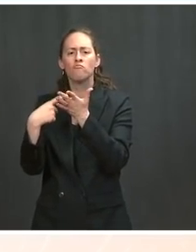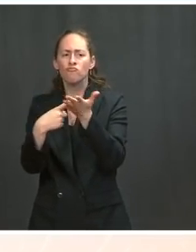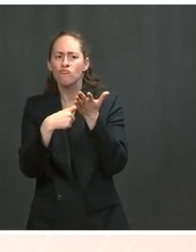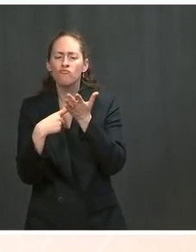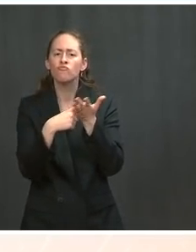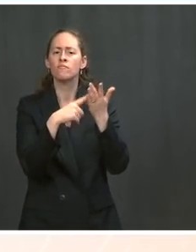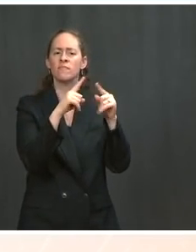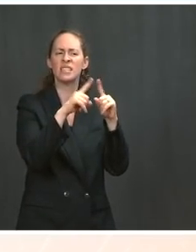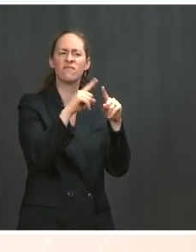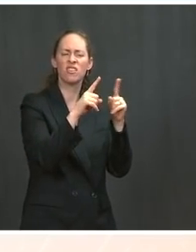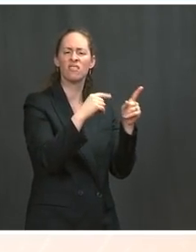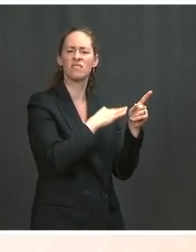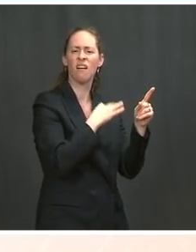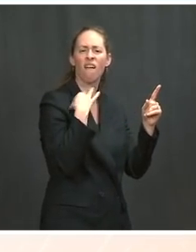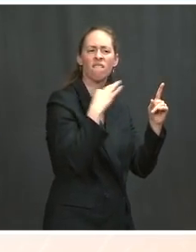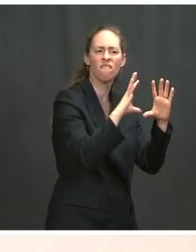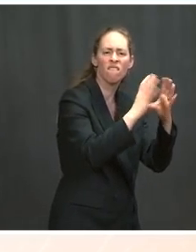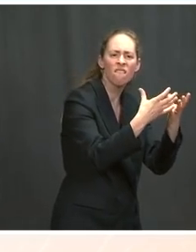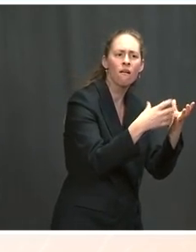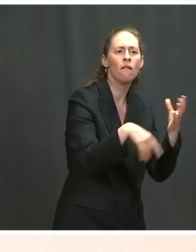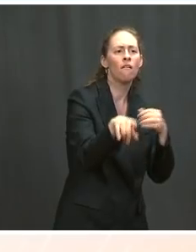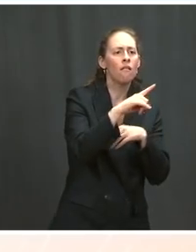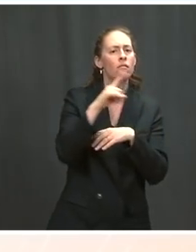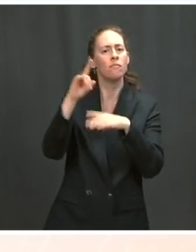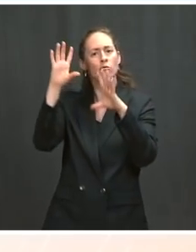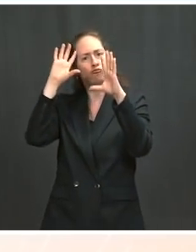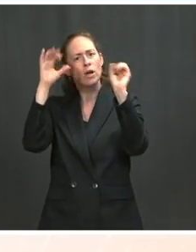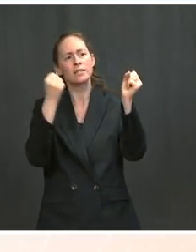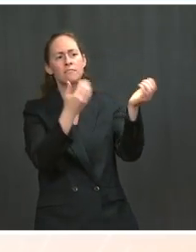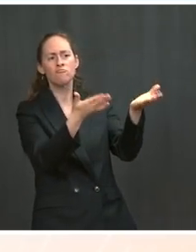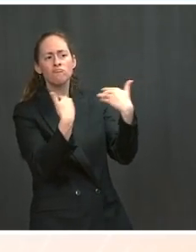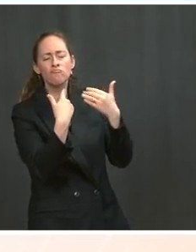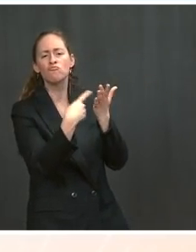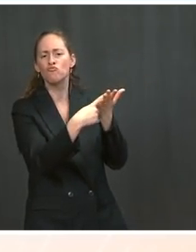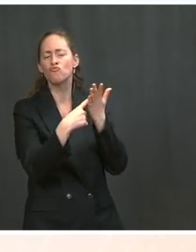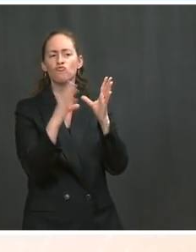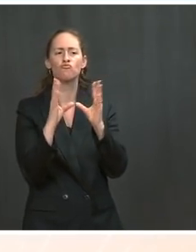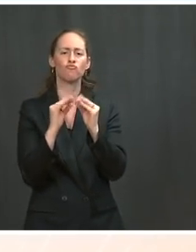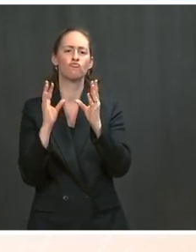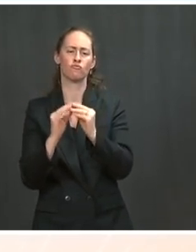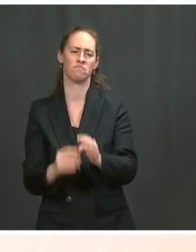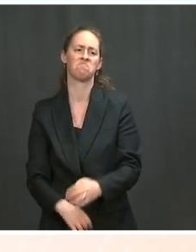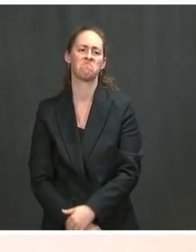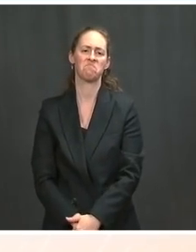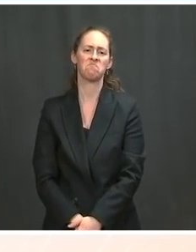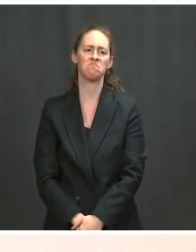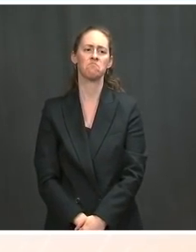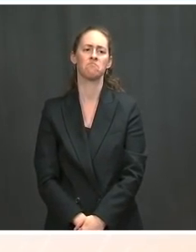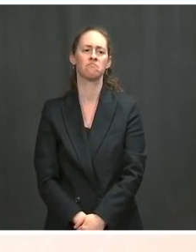other high-level members of the administration, and we'll have a feeling on what the path looks forward --